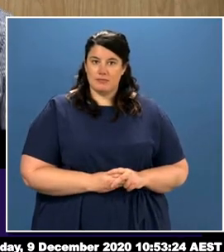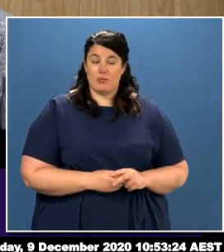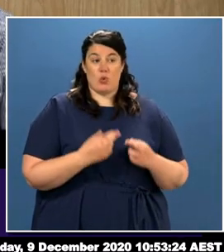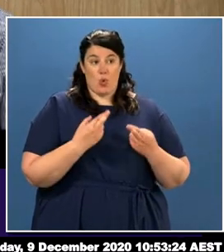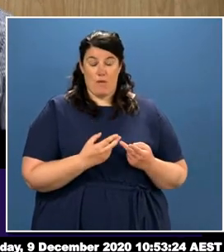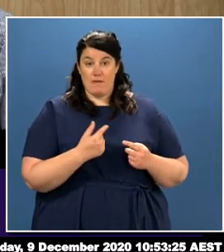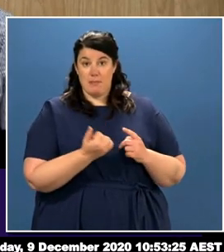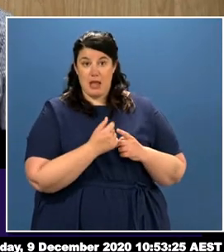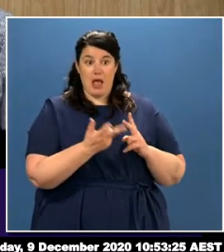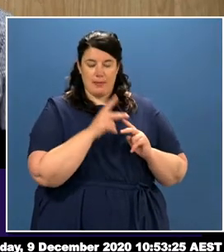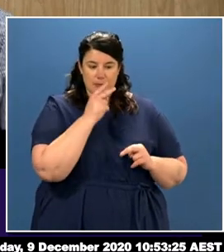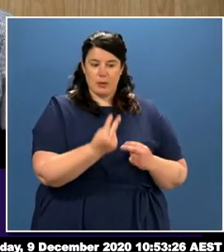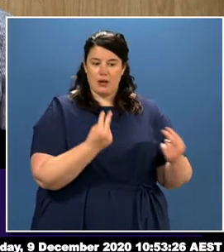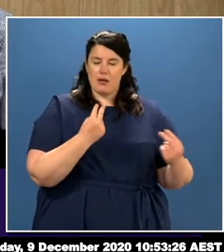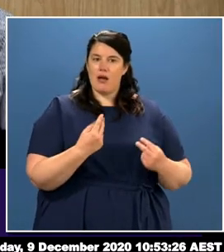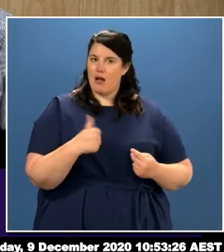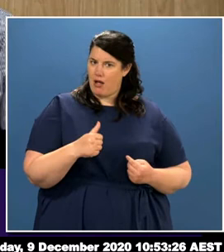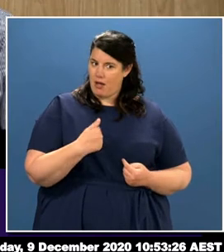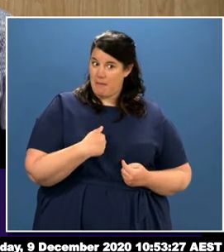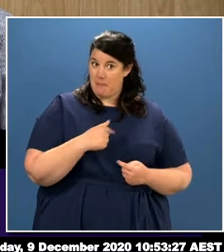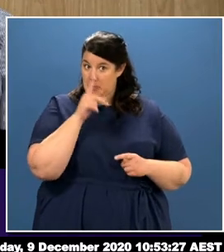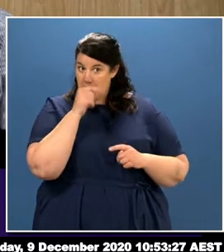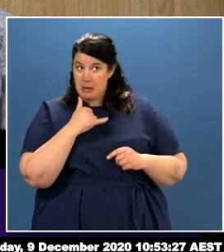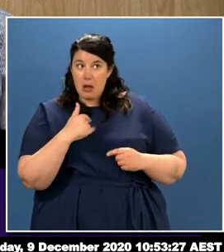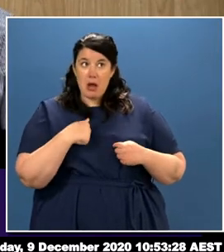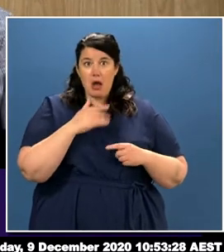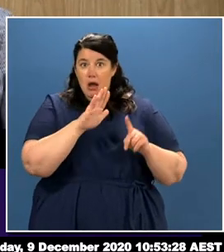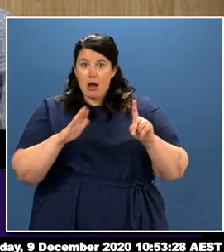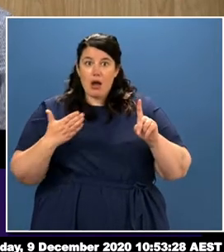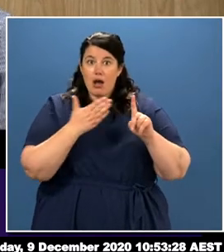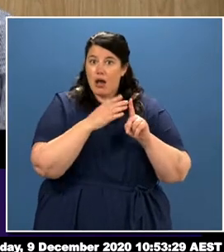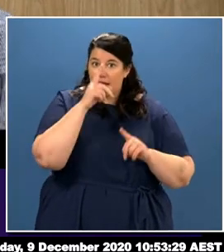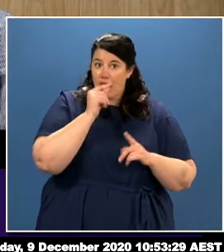encourage, you know, future younger lawyers, female lawyers or lawyers